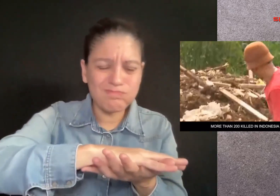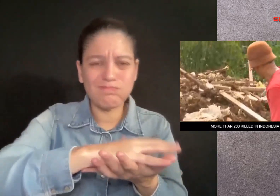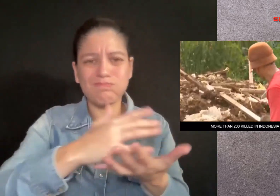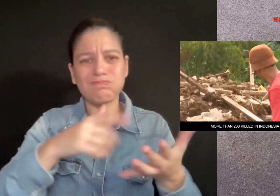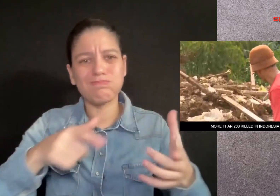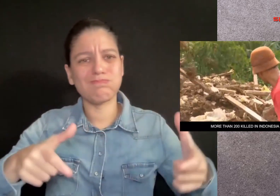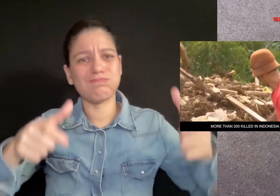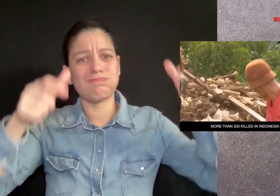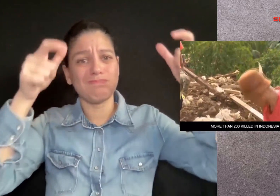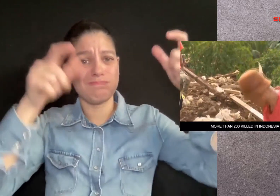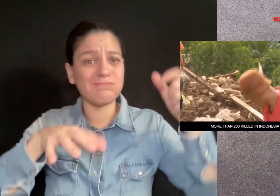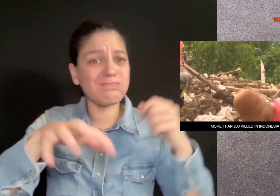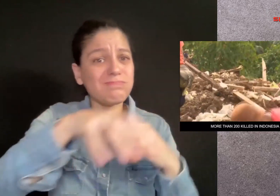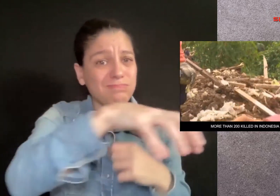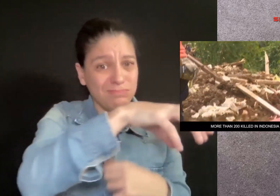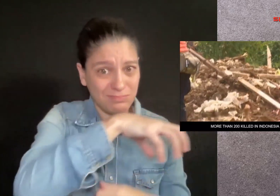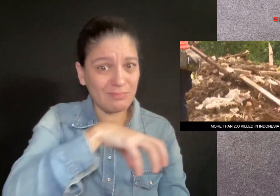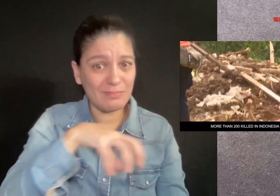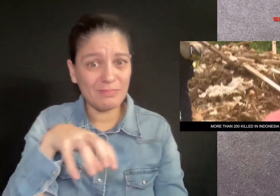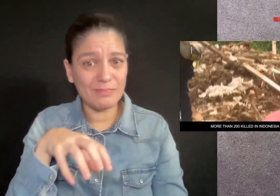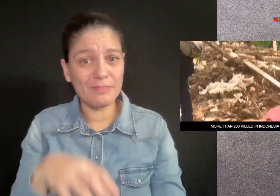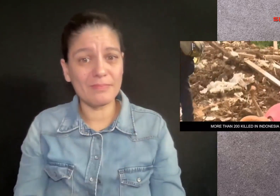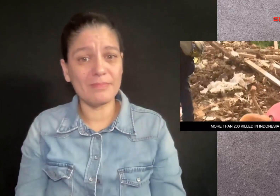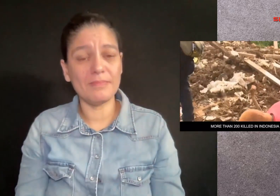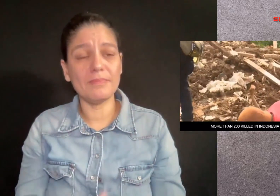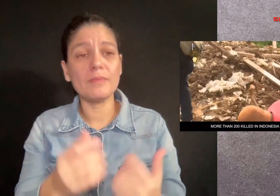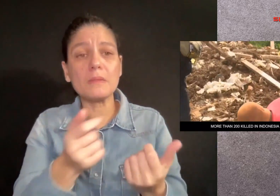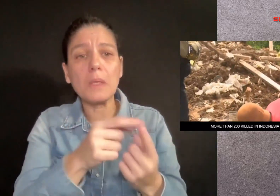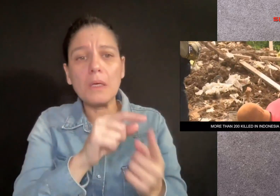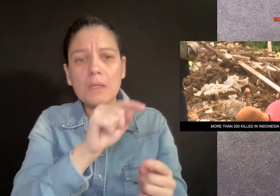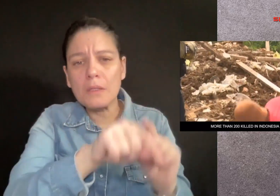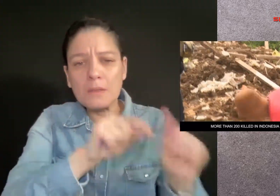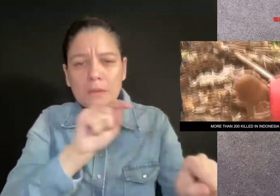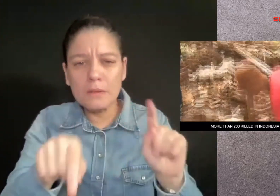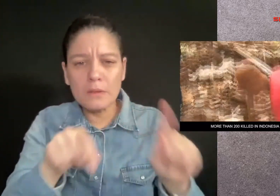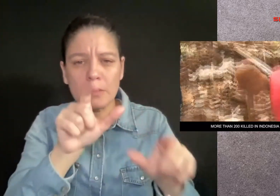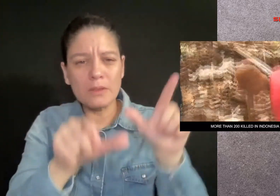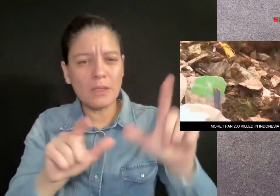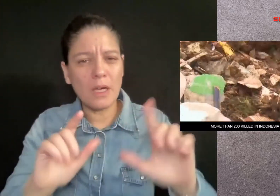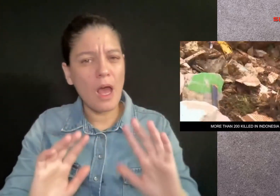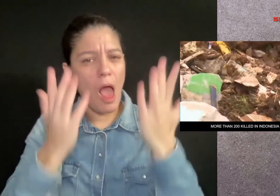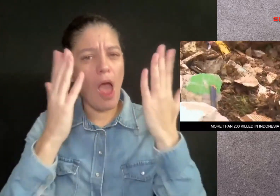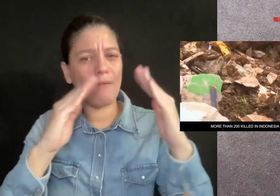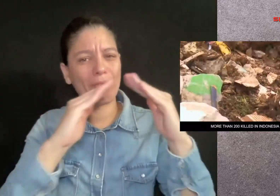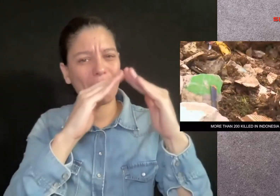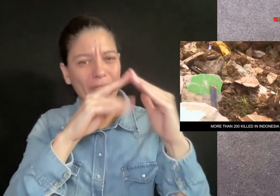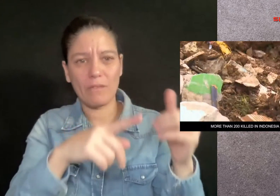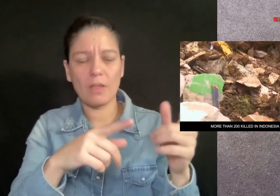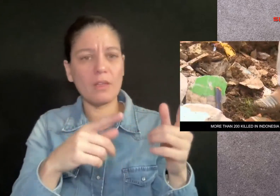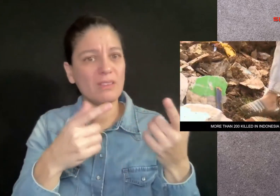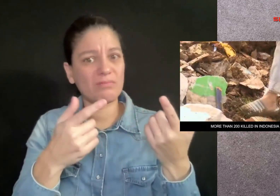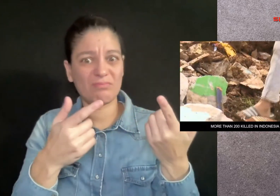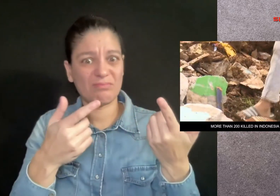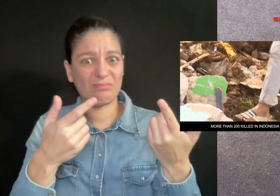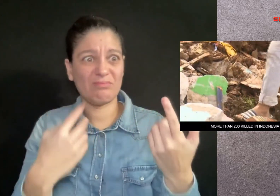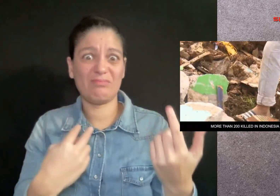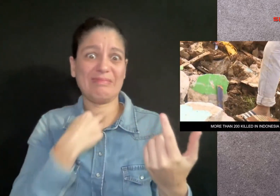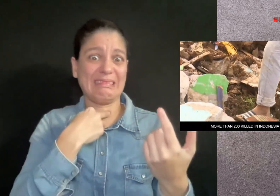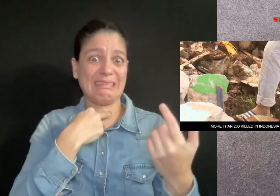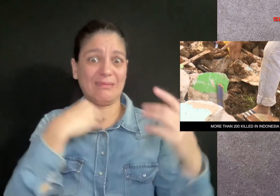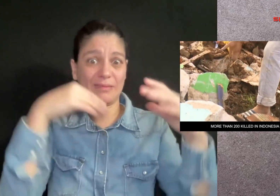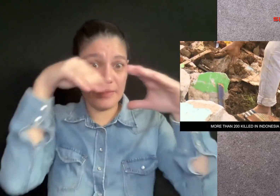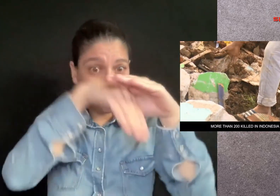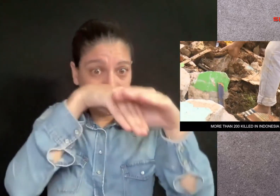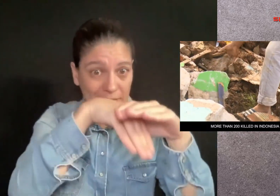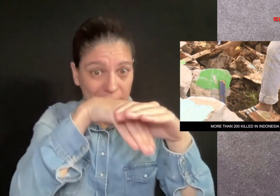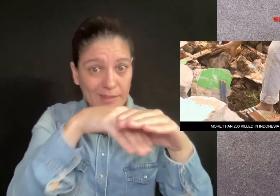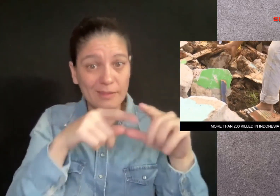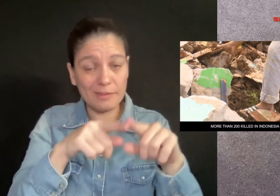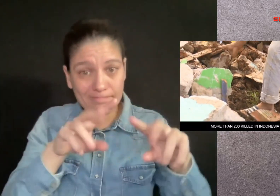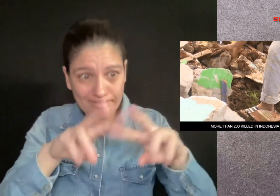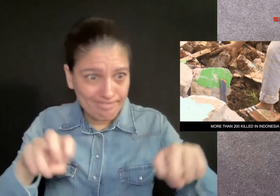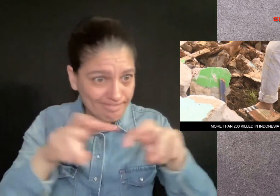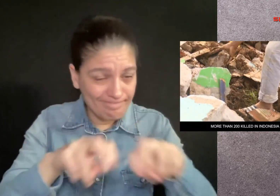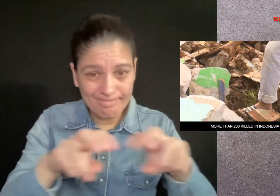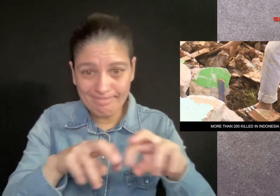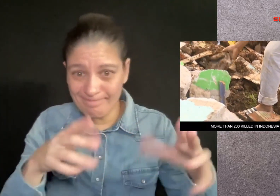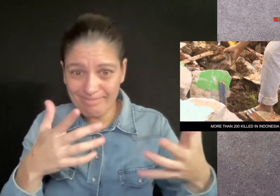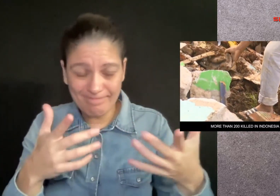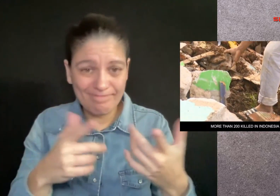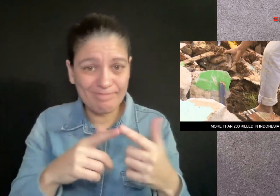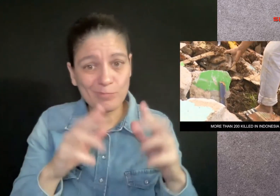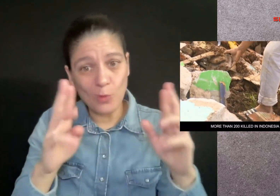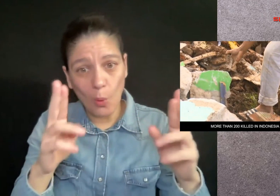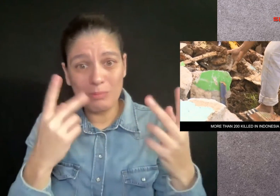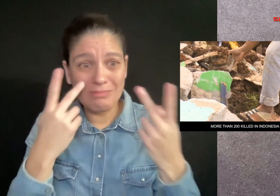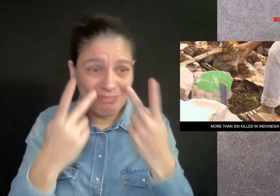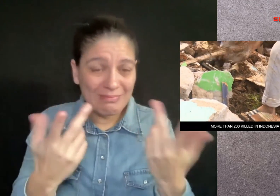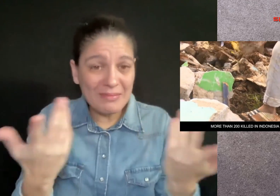rubble of collapsed buildings many residents are still trapped so rescue